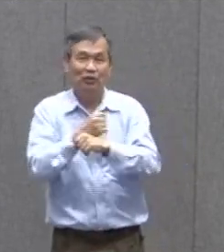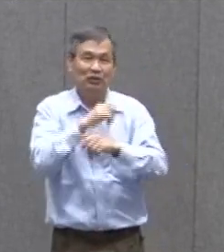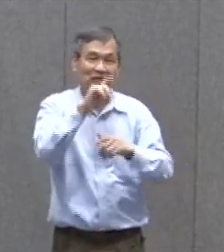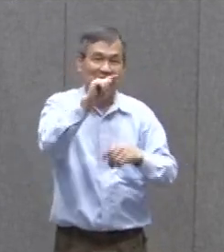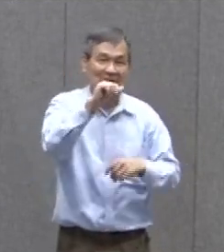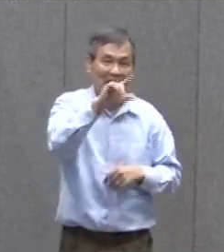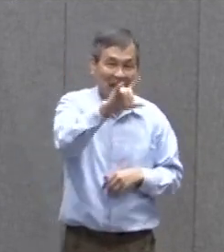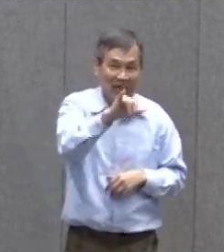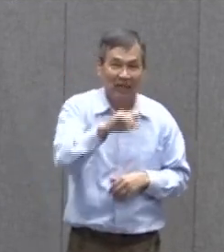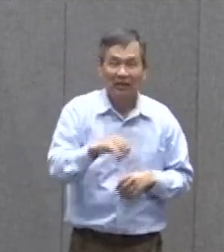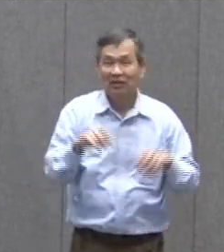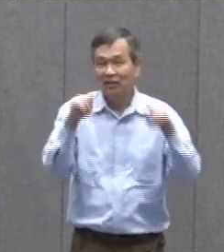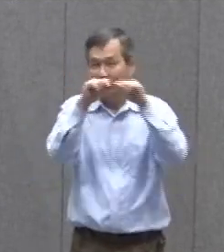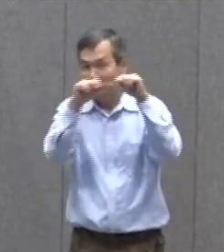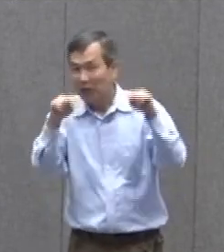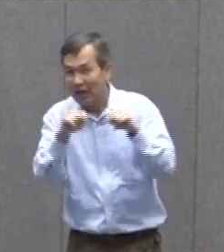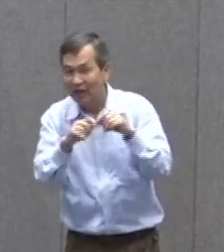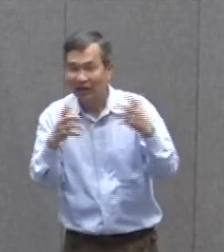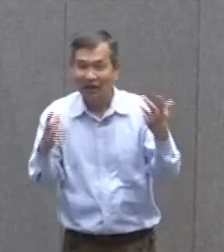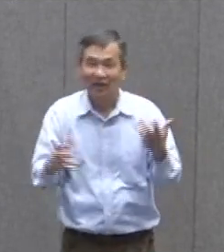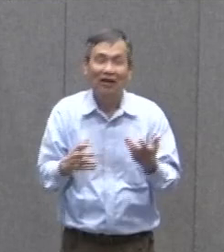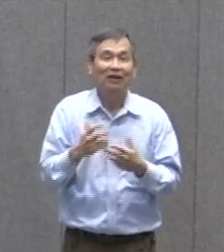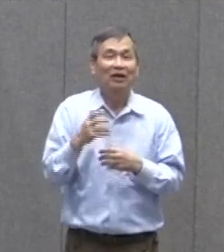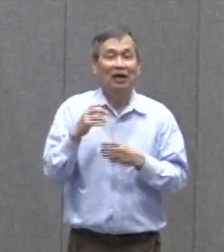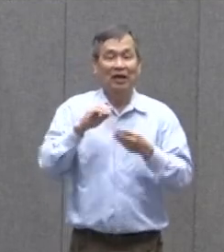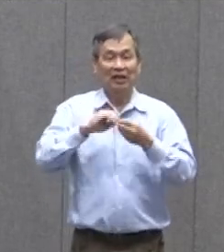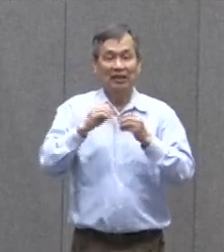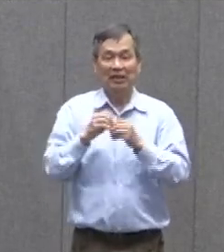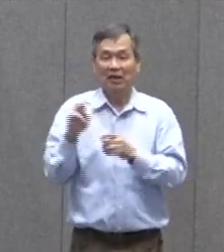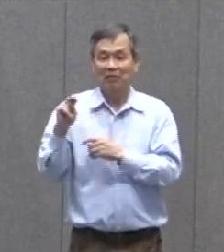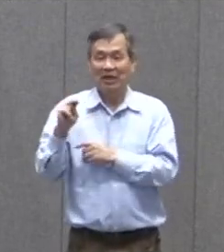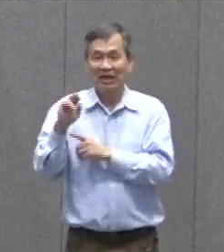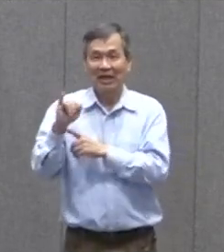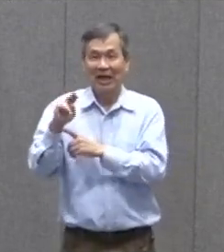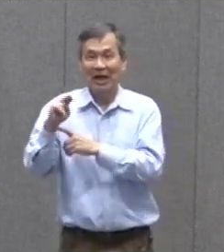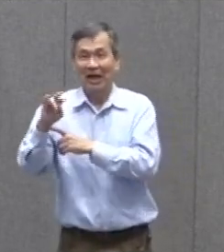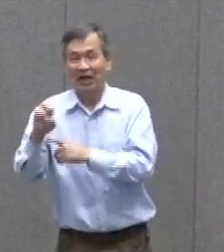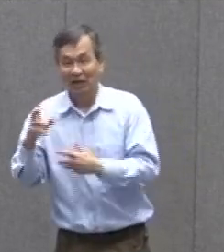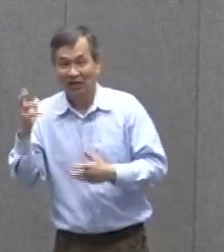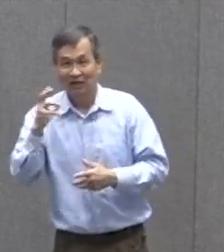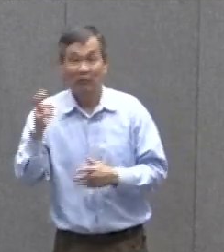And she also wrote the number name and you guys learned how to write equations.